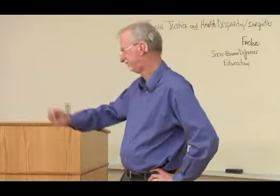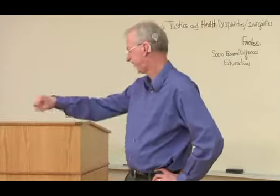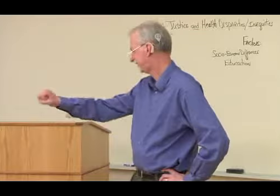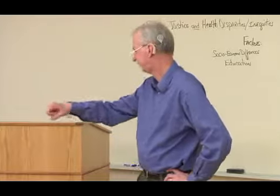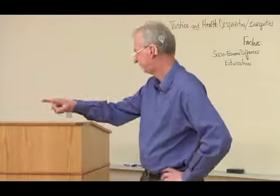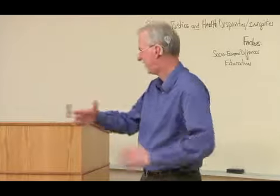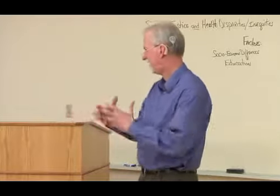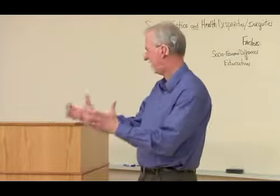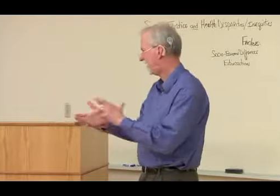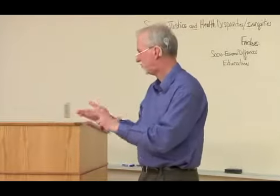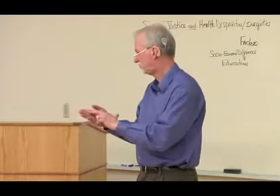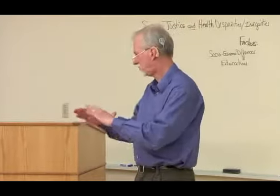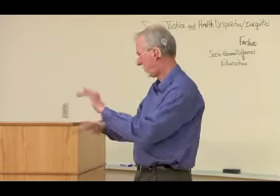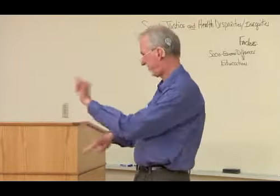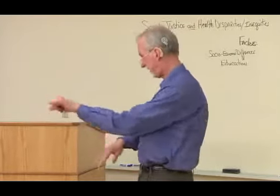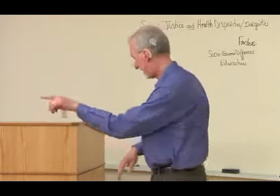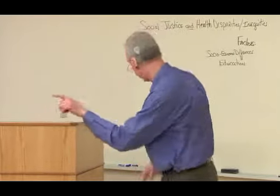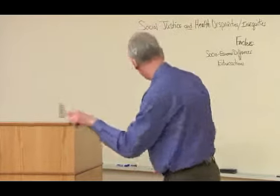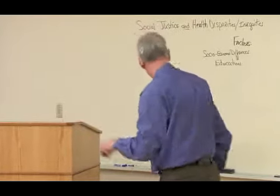Yes, there's a lot of research on that.